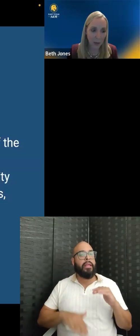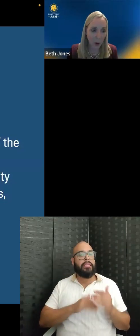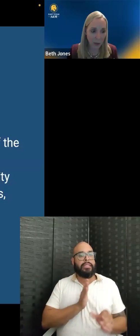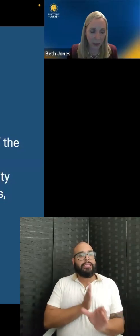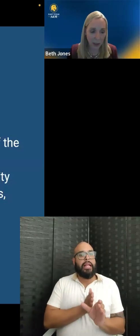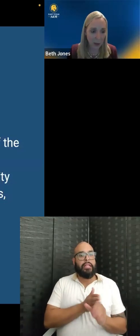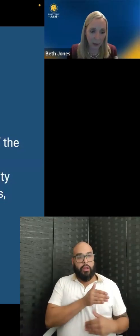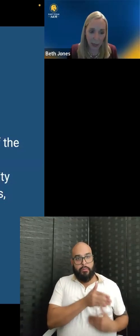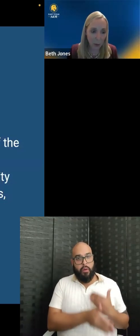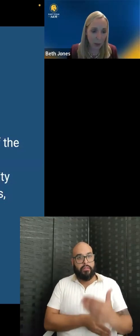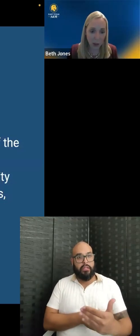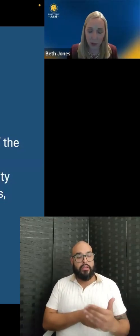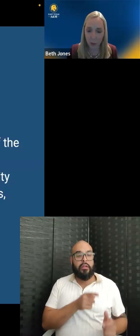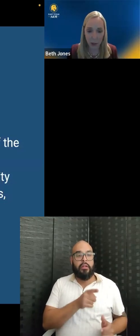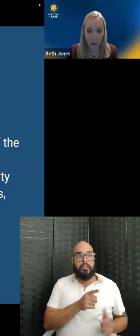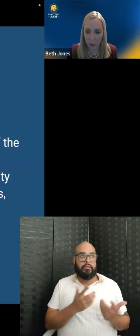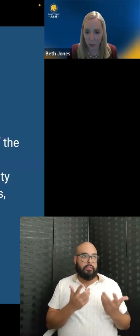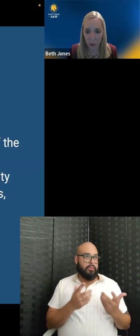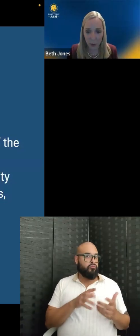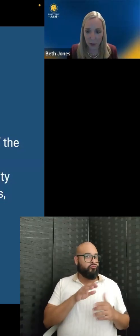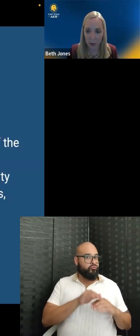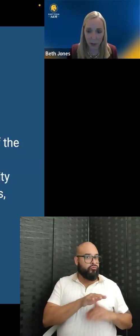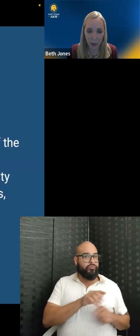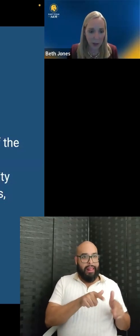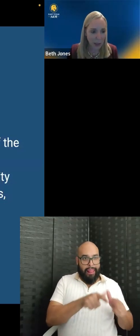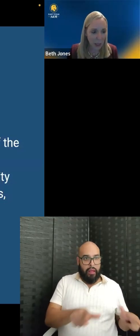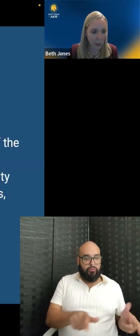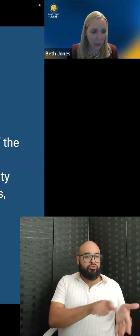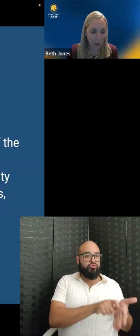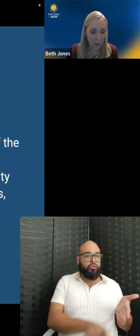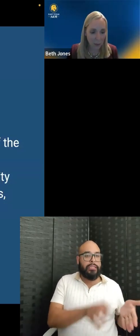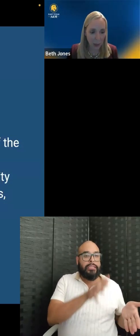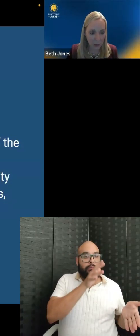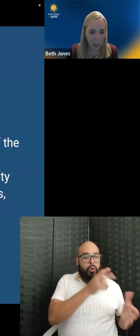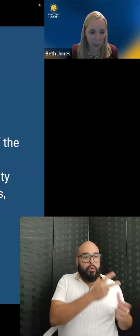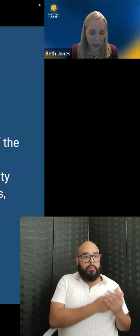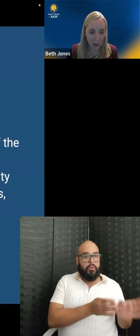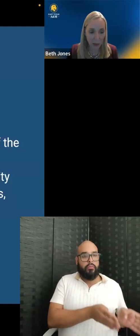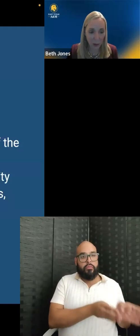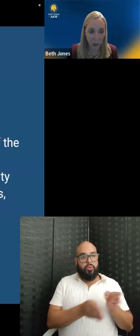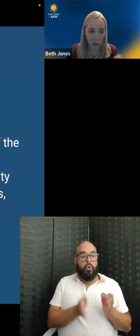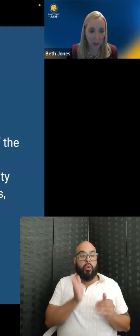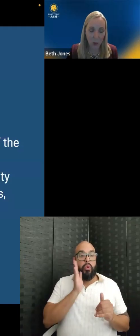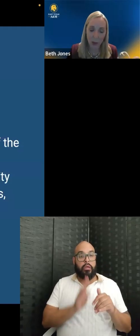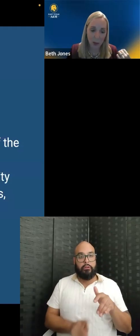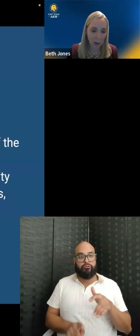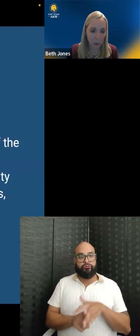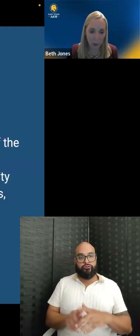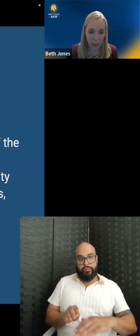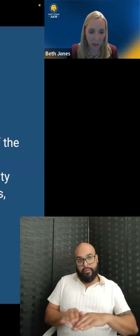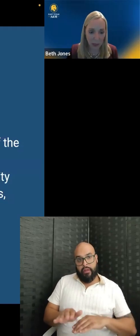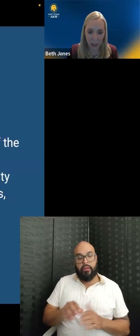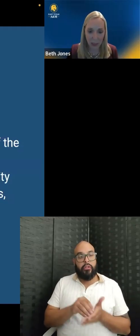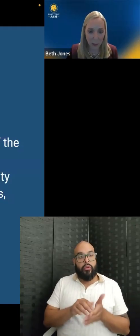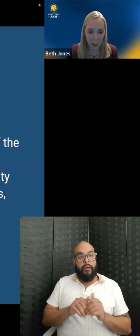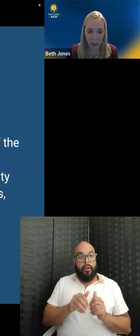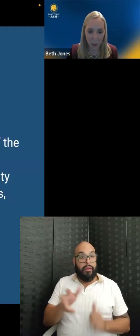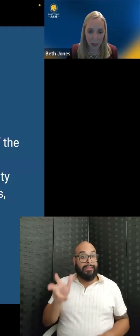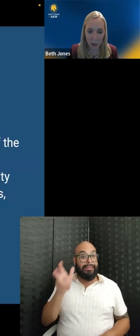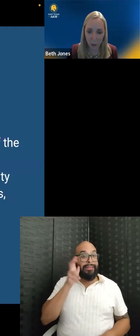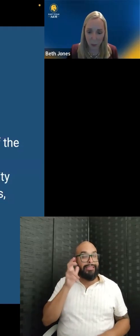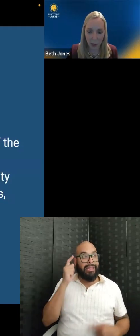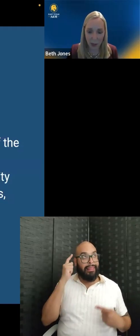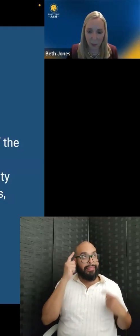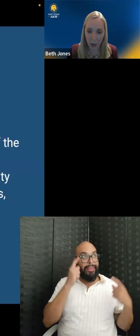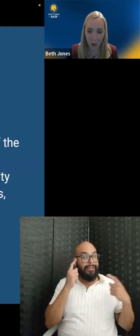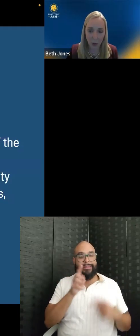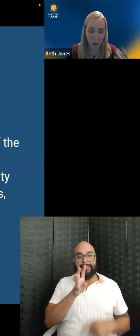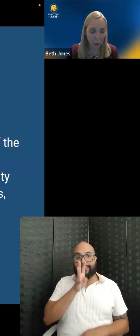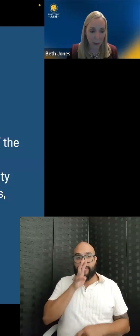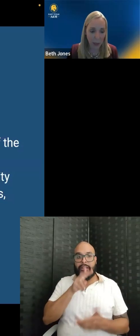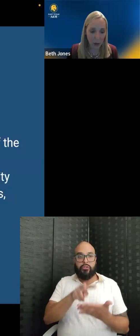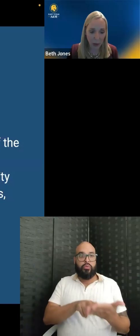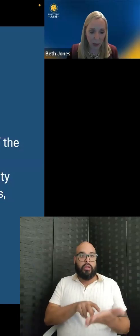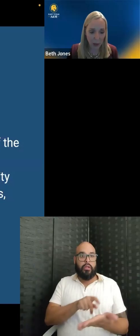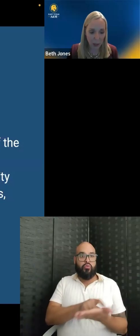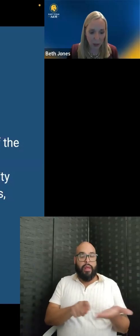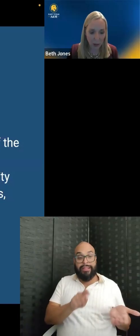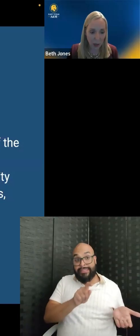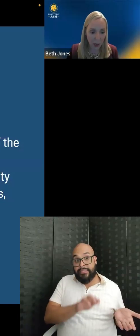involved in language, either spoken or written, that's going to manifest itself in the way a student, you know, listens, thinks, speaks, read, write, spell, or do mathematical calculations.